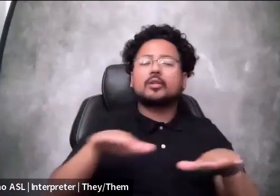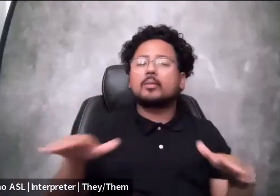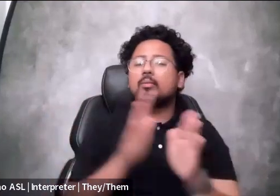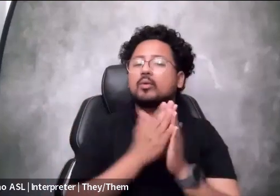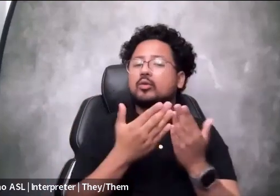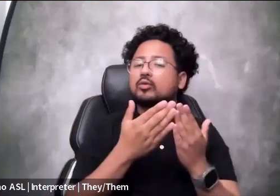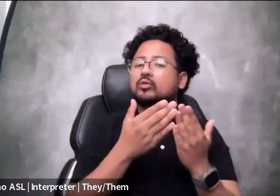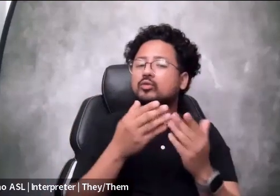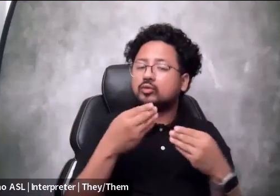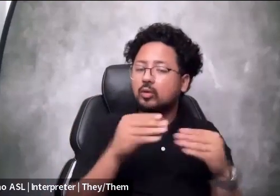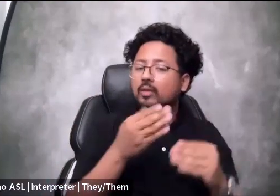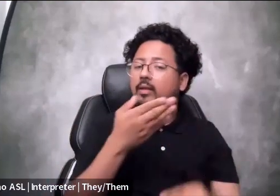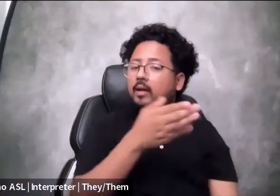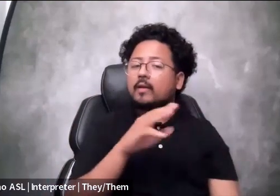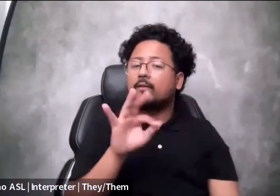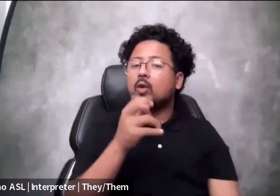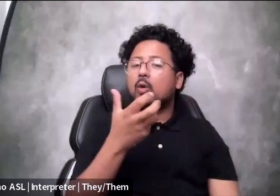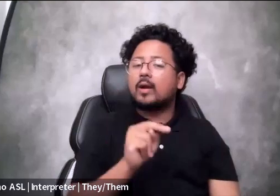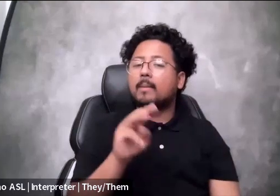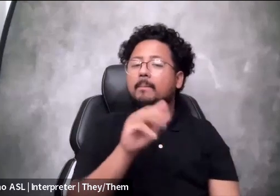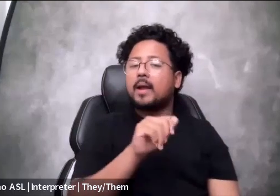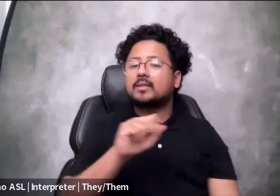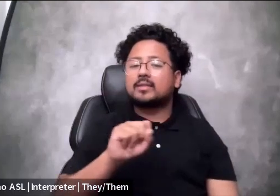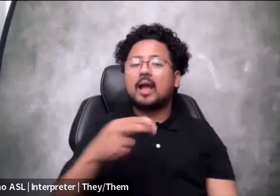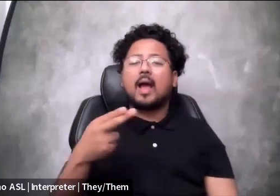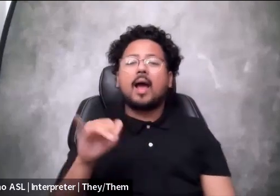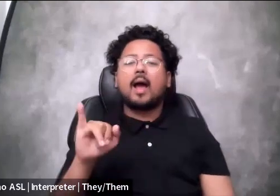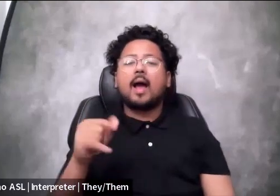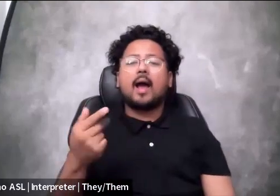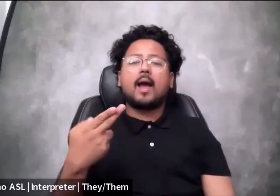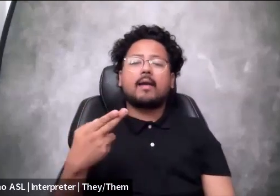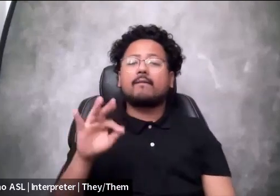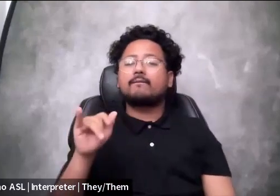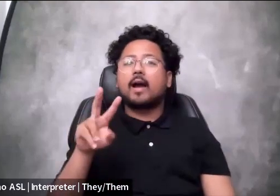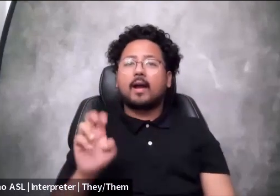Massachusetts called High Five Books, and they are the owner there.